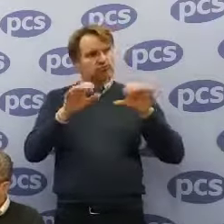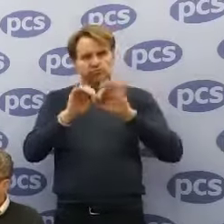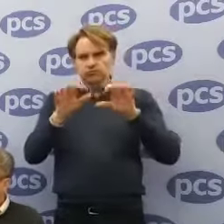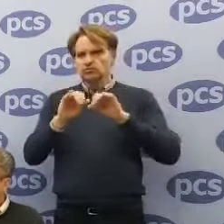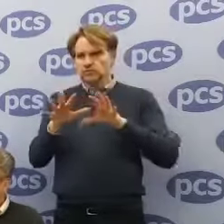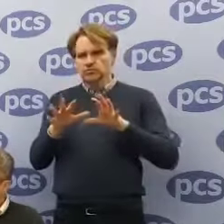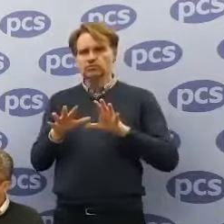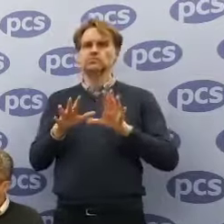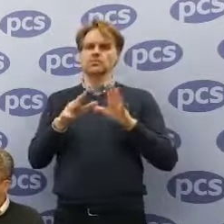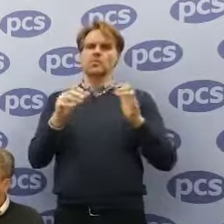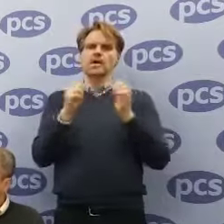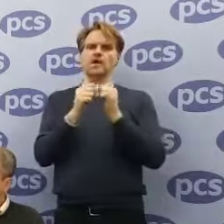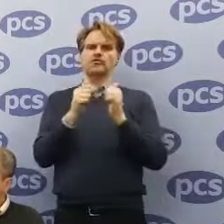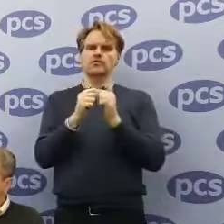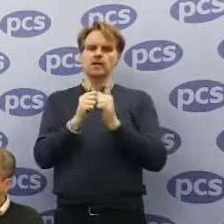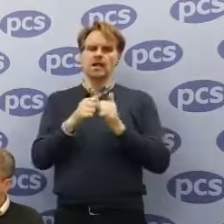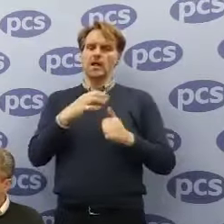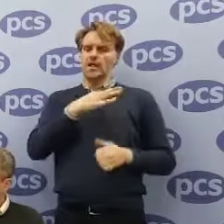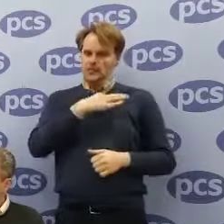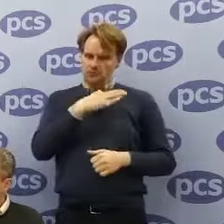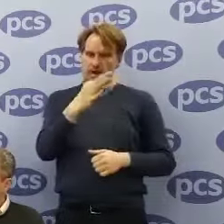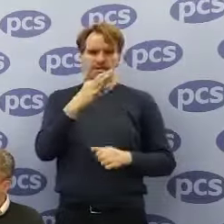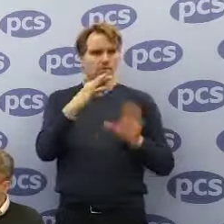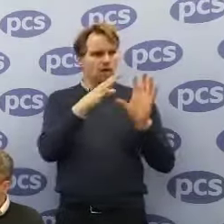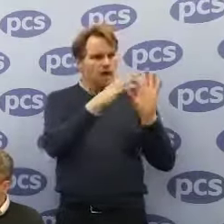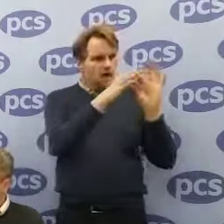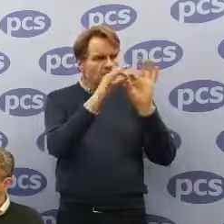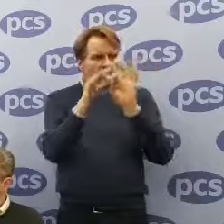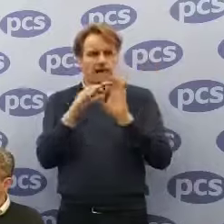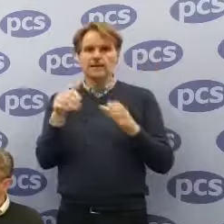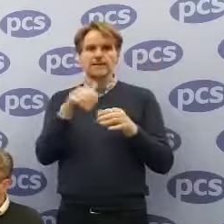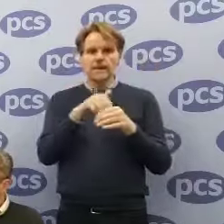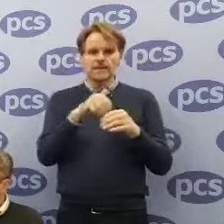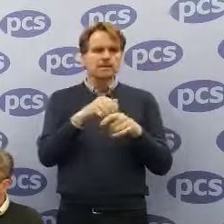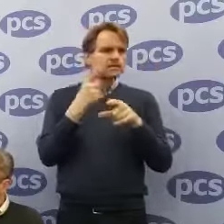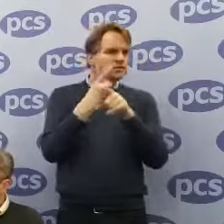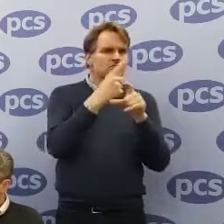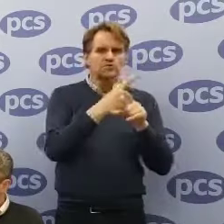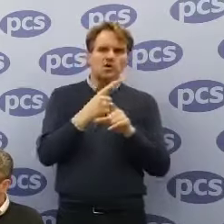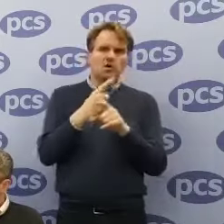that we'll be taking very seriously in trying to make sure that there's a rep